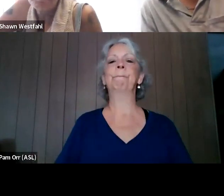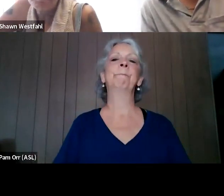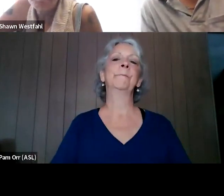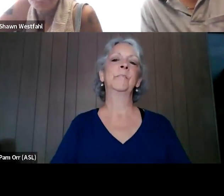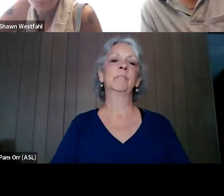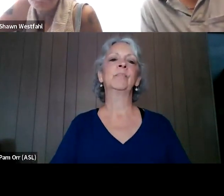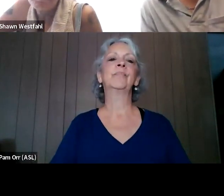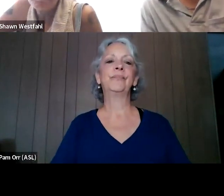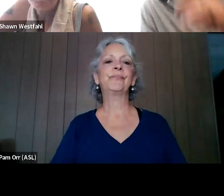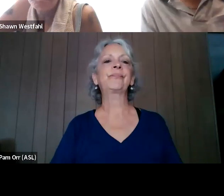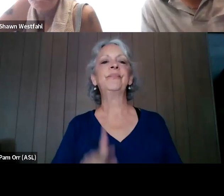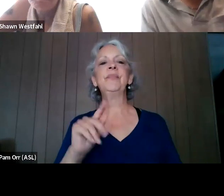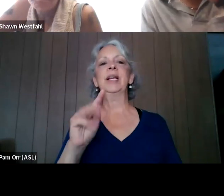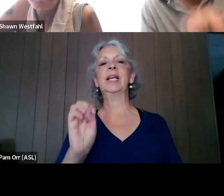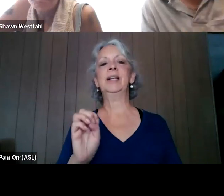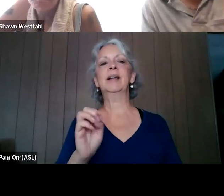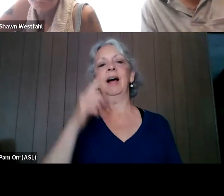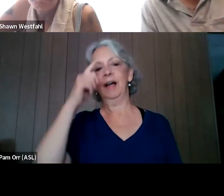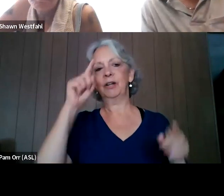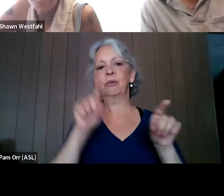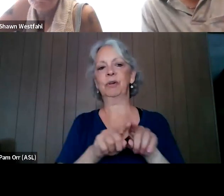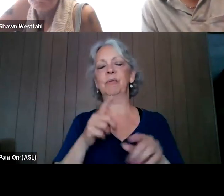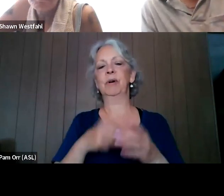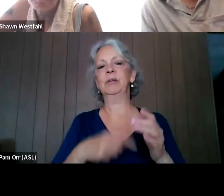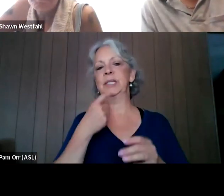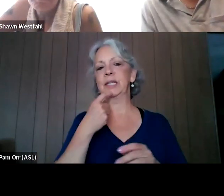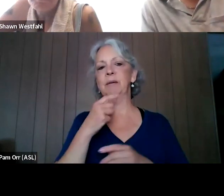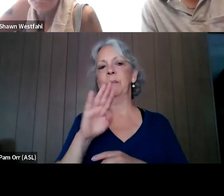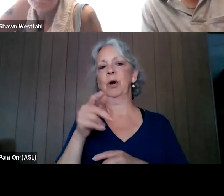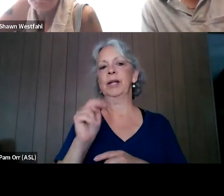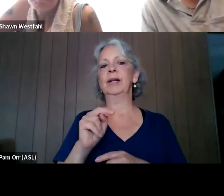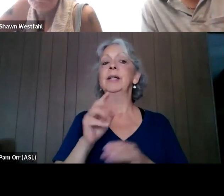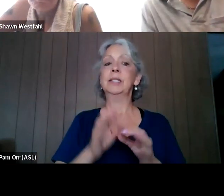Yeah, I think I would definitely agree with that, and I think, you know, it's an important tool and it's one of many.